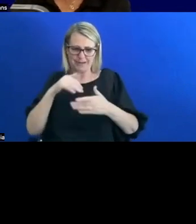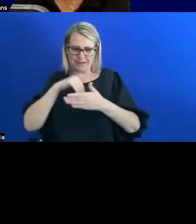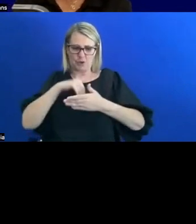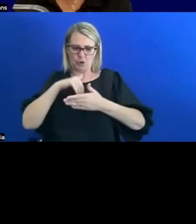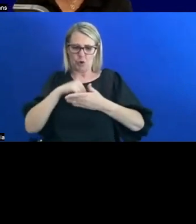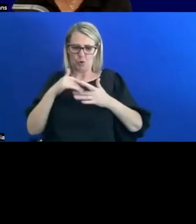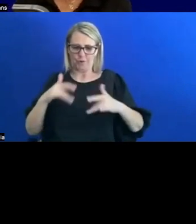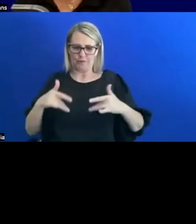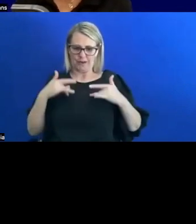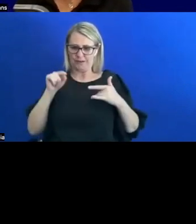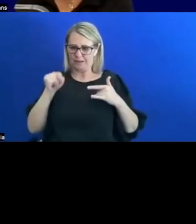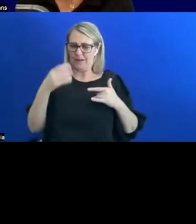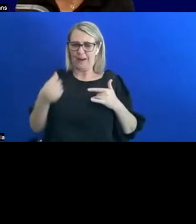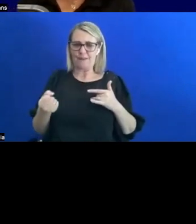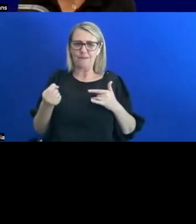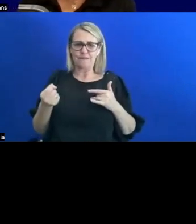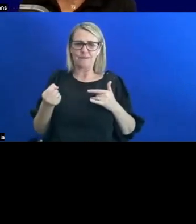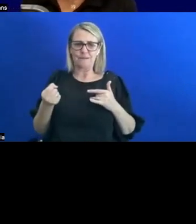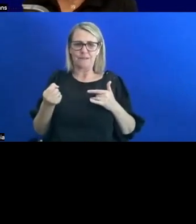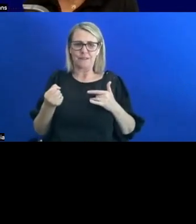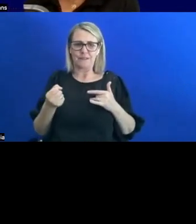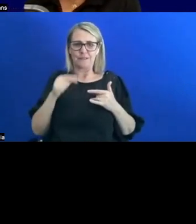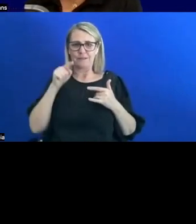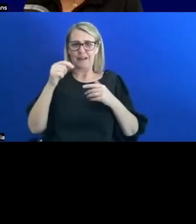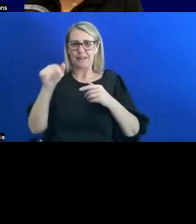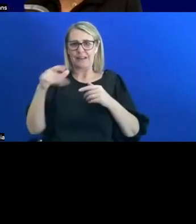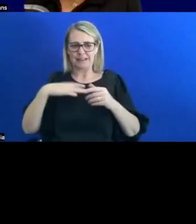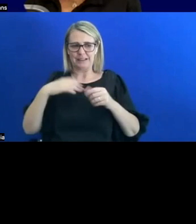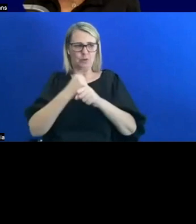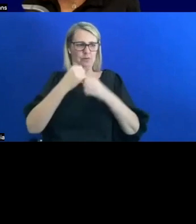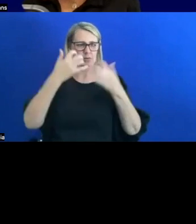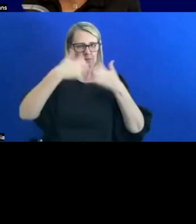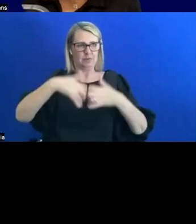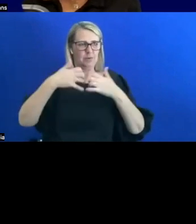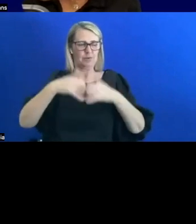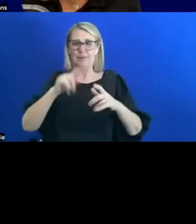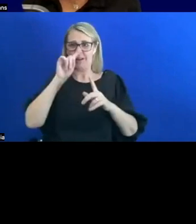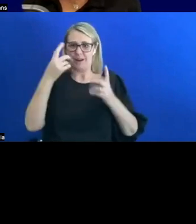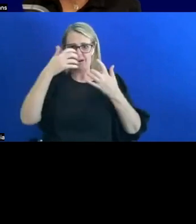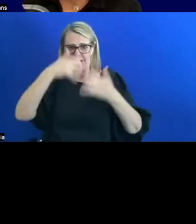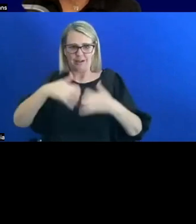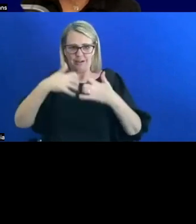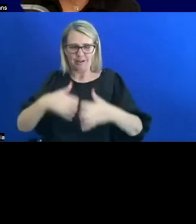experiencing and to make sense of it. Mahler suggests an individual may complain